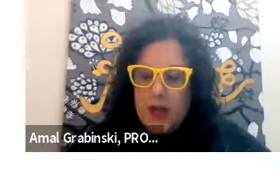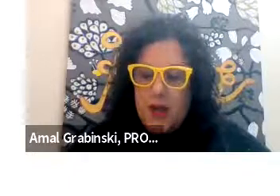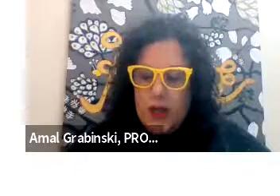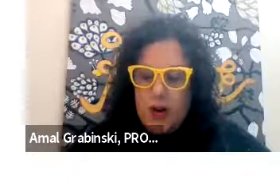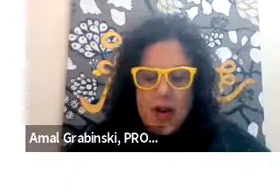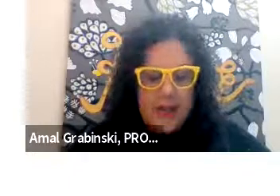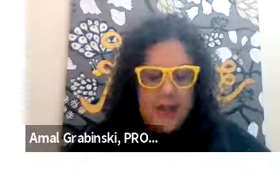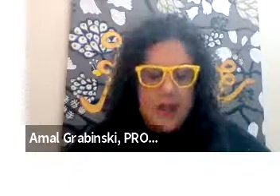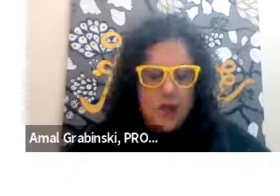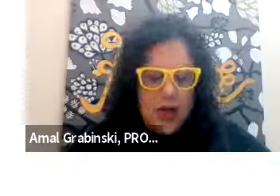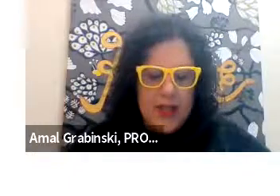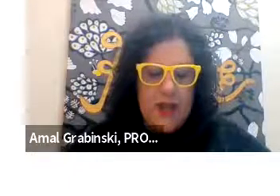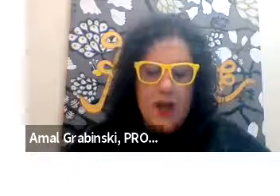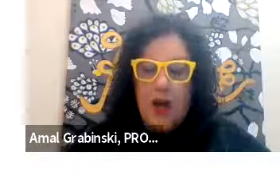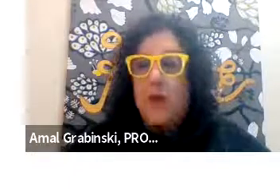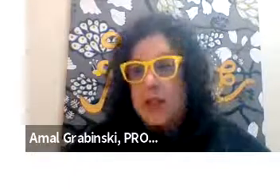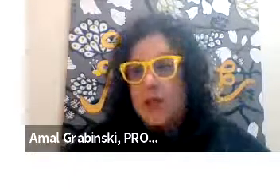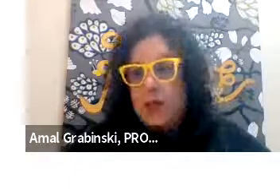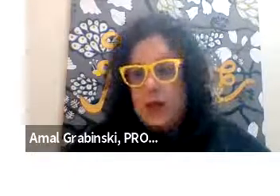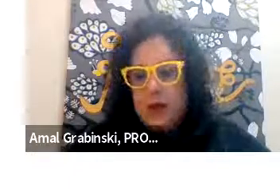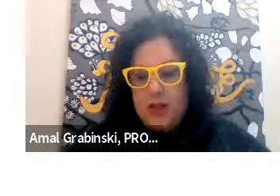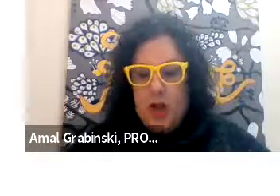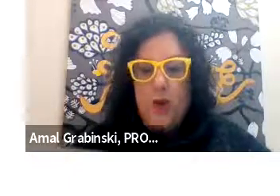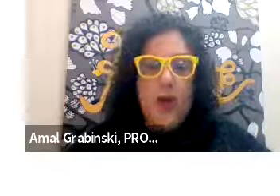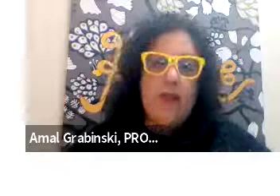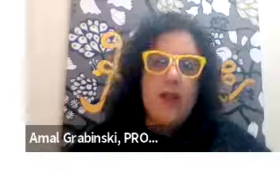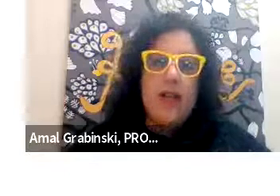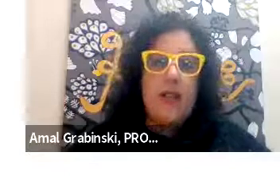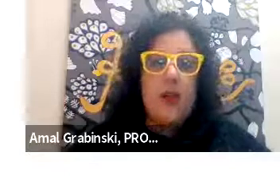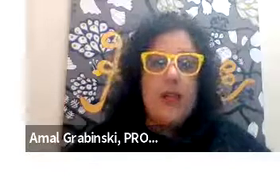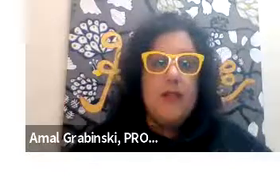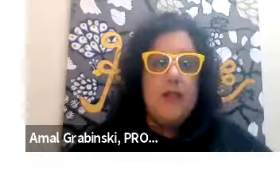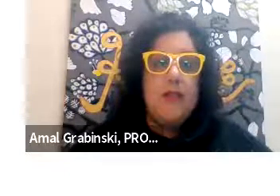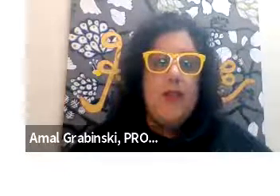Amal Grabinski, PROVAIL (she/her): And we need greater access to train non police responders when we have clients in crisis.